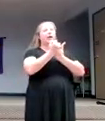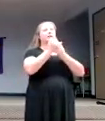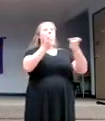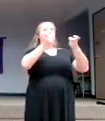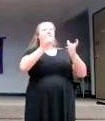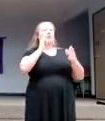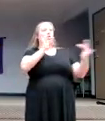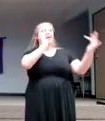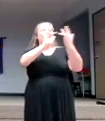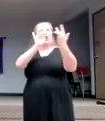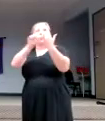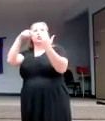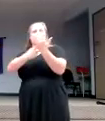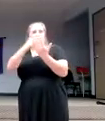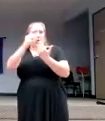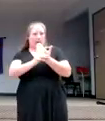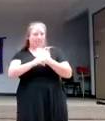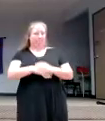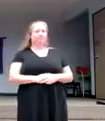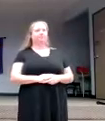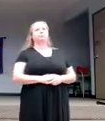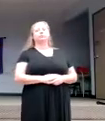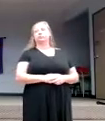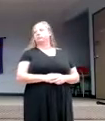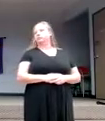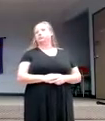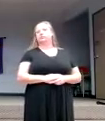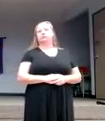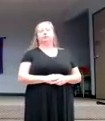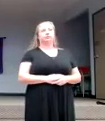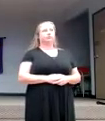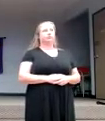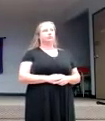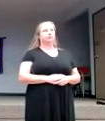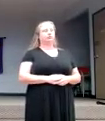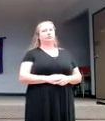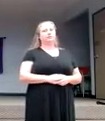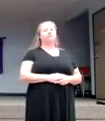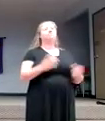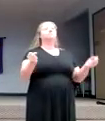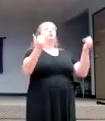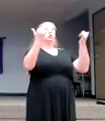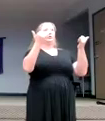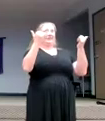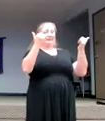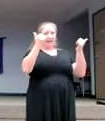portion of the program the septic to sewer project. Next slide please. So today's agenda.